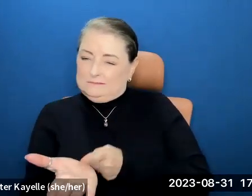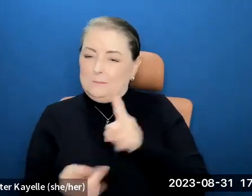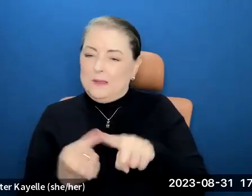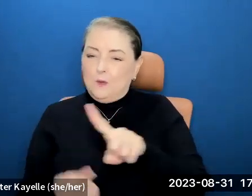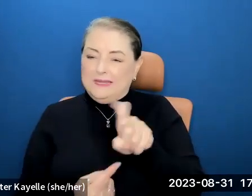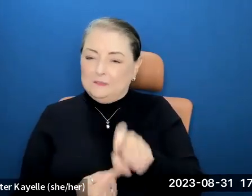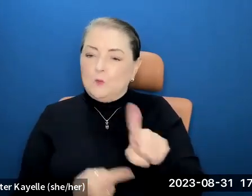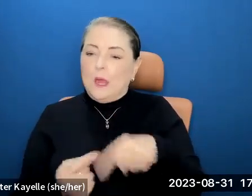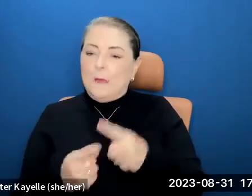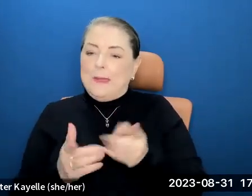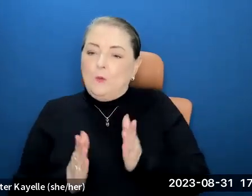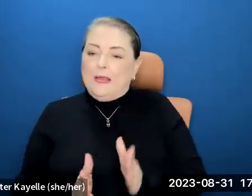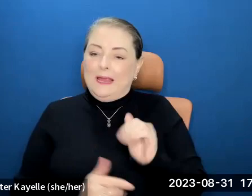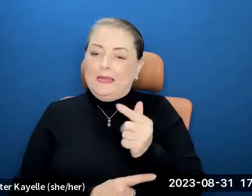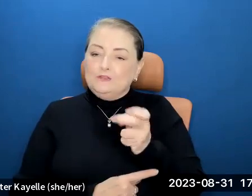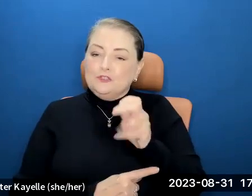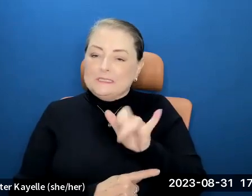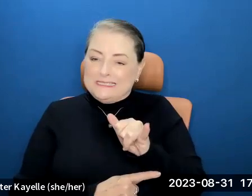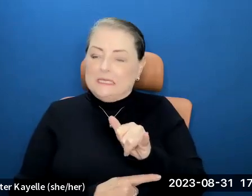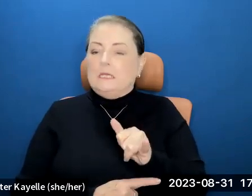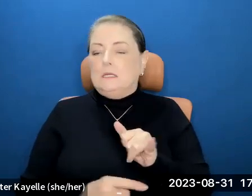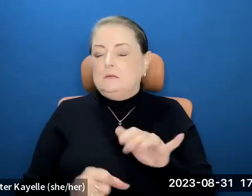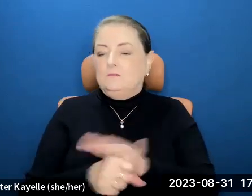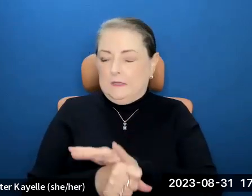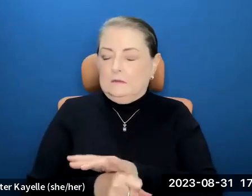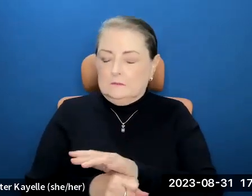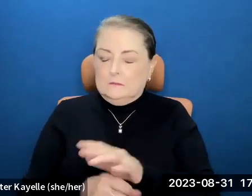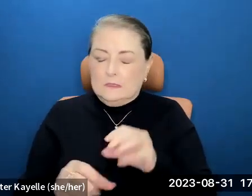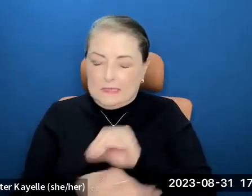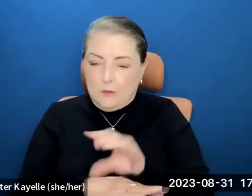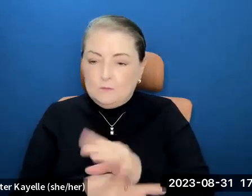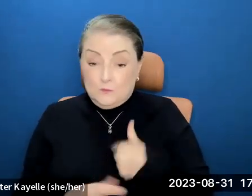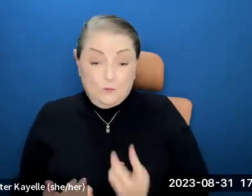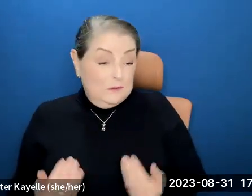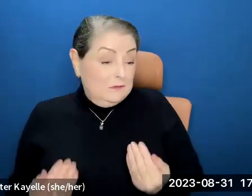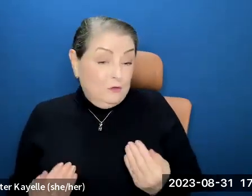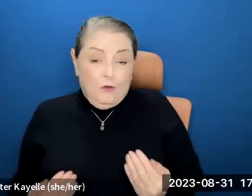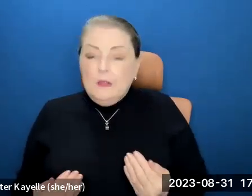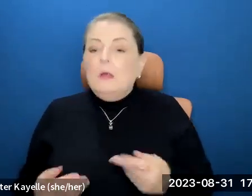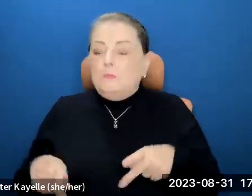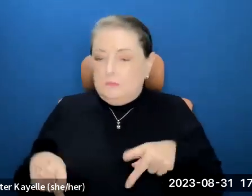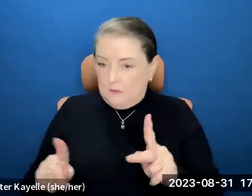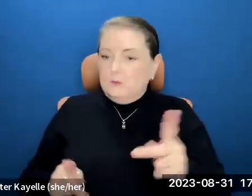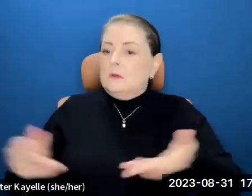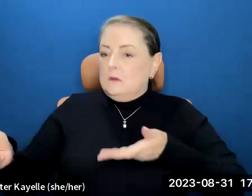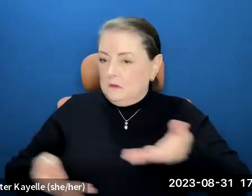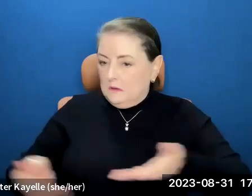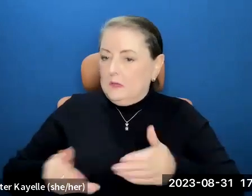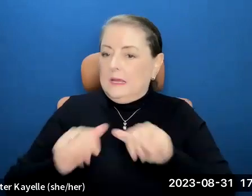agency affiliated counselors uh as you know we are currently allowed to hire agency-affiliated